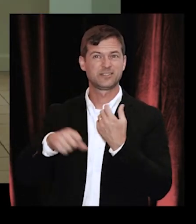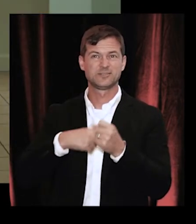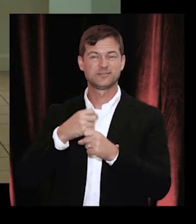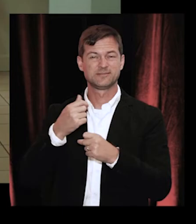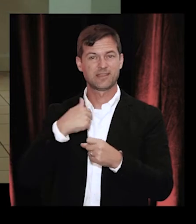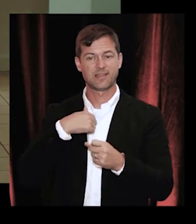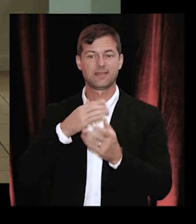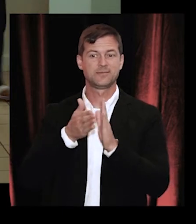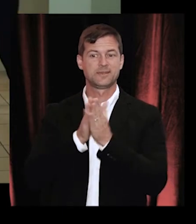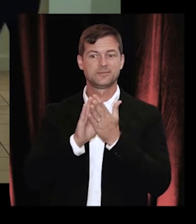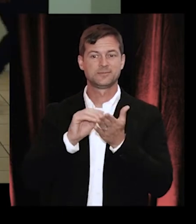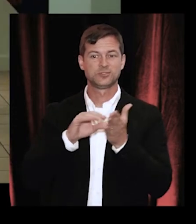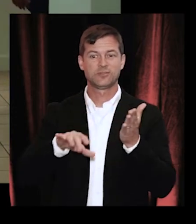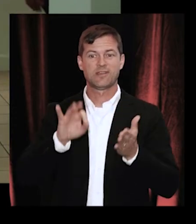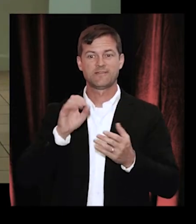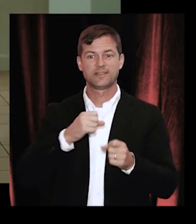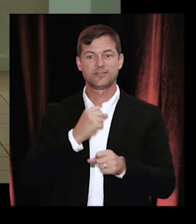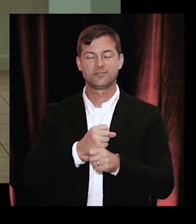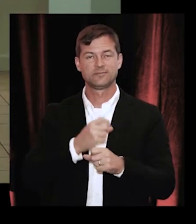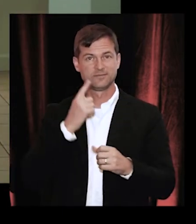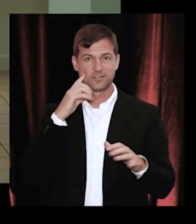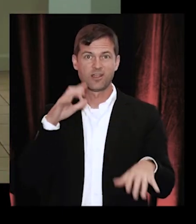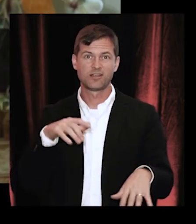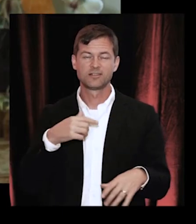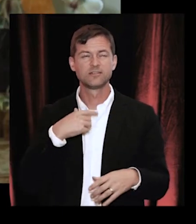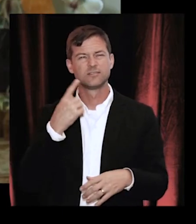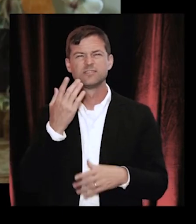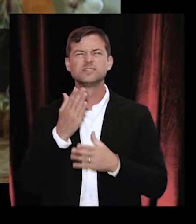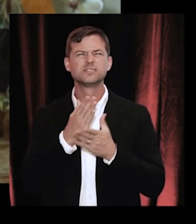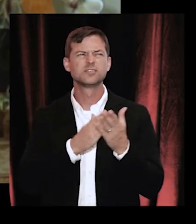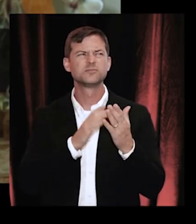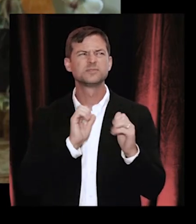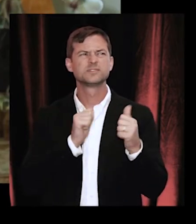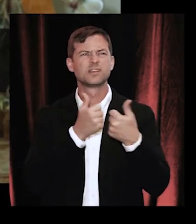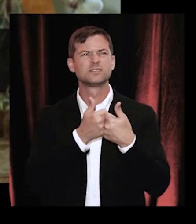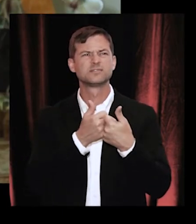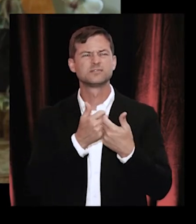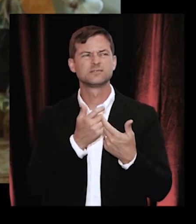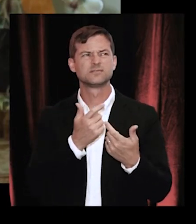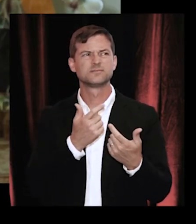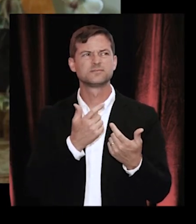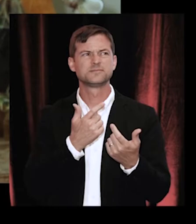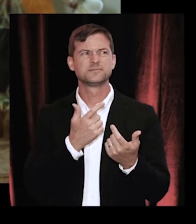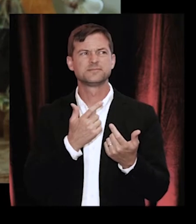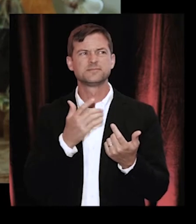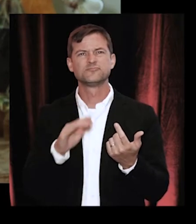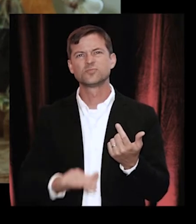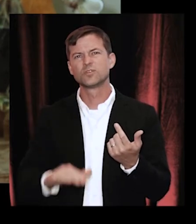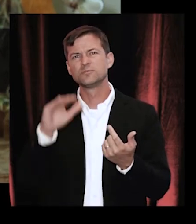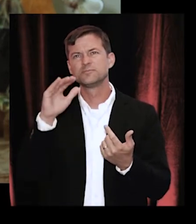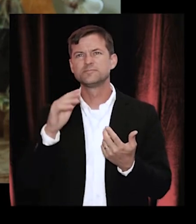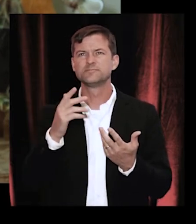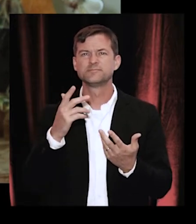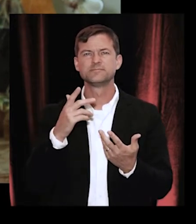I'm very shocked! Some of the challenges that I really had to face growing up was really dealing with a learning disability.